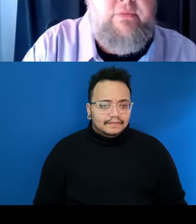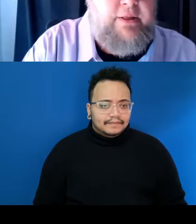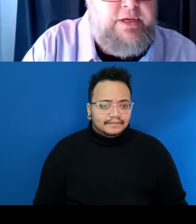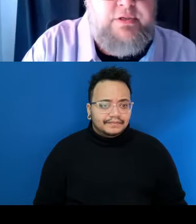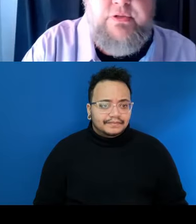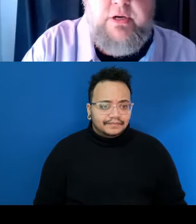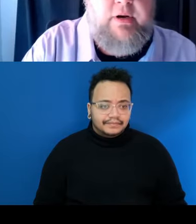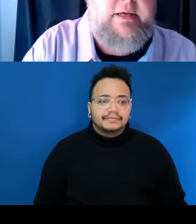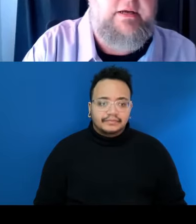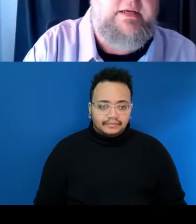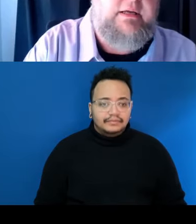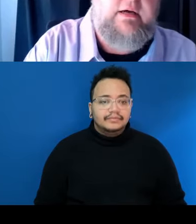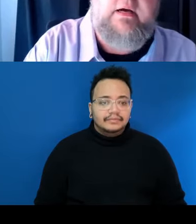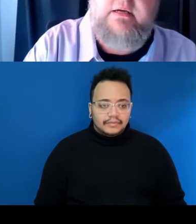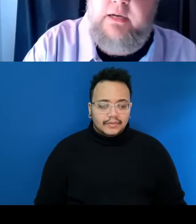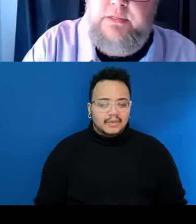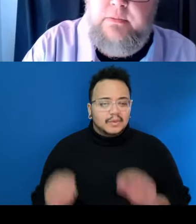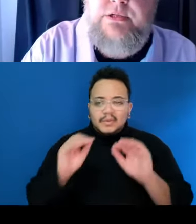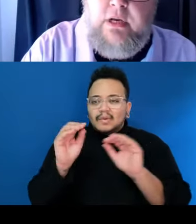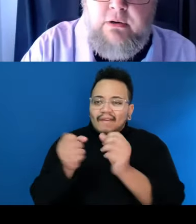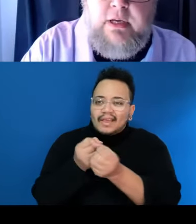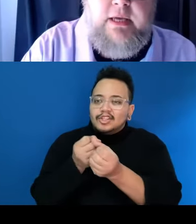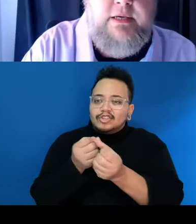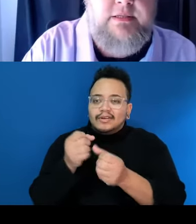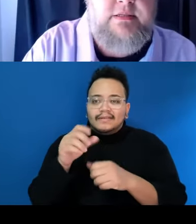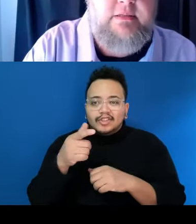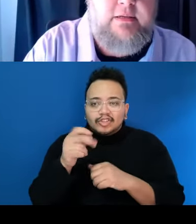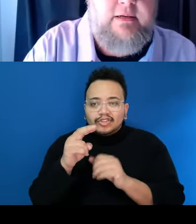Invalidation of gender identity. Constant misgendering. Yes.